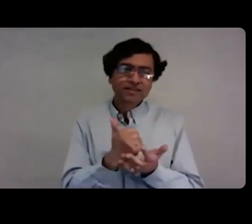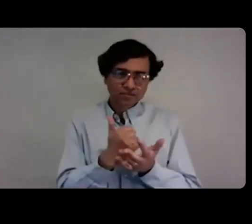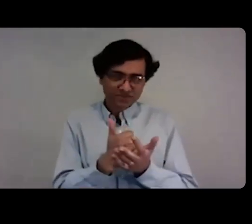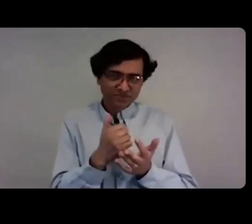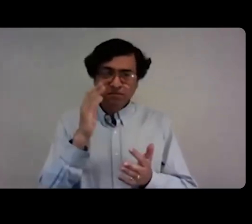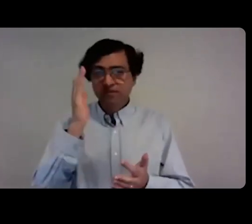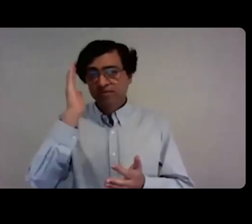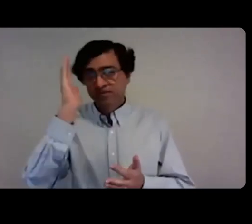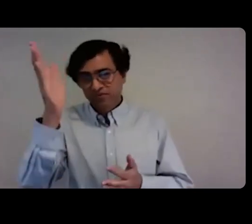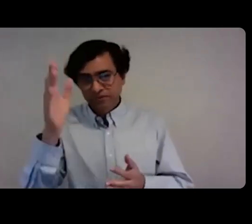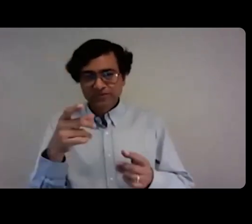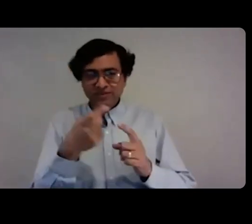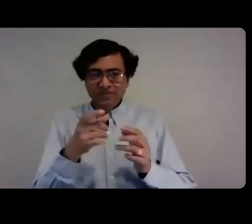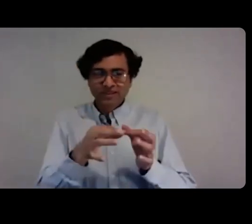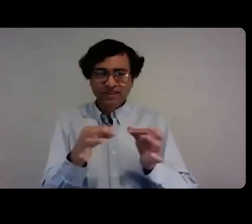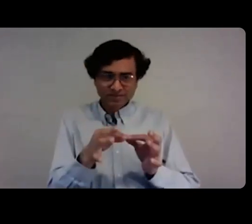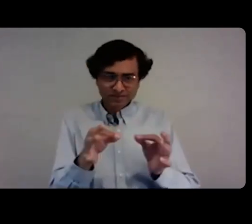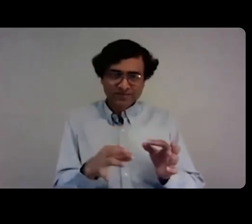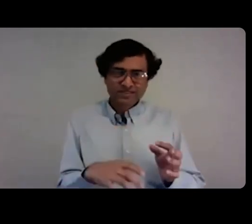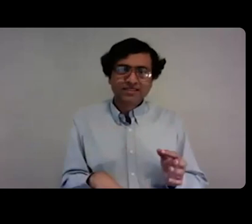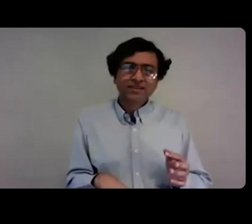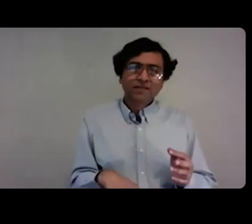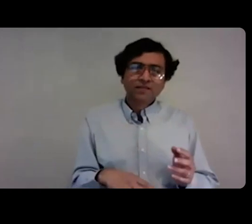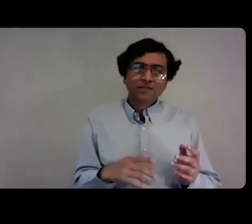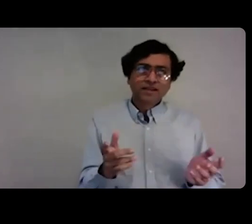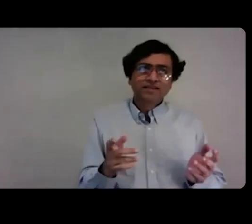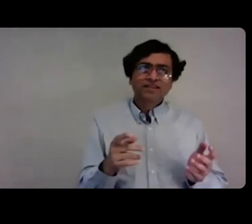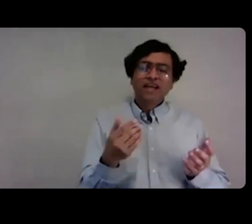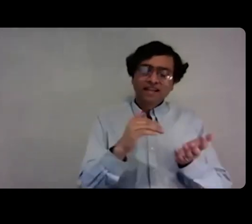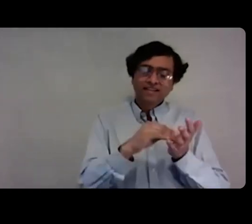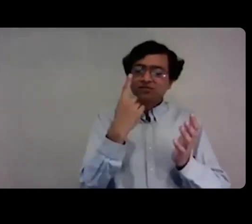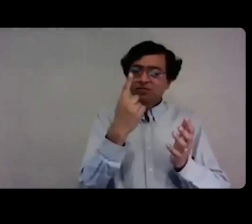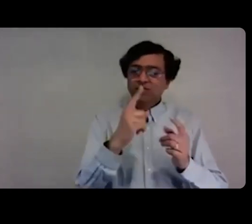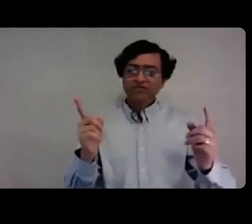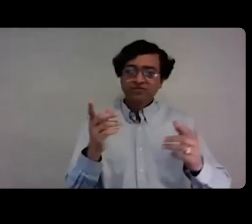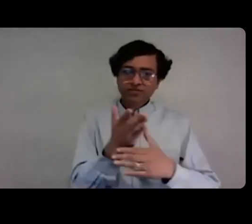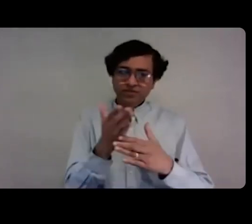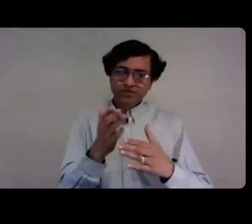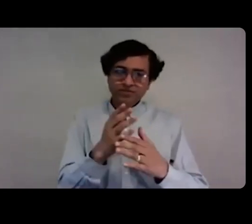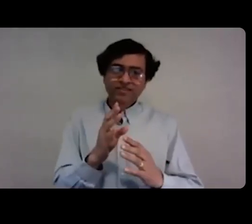And this is where human captioning is superior to automated captioning.